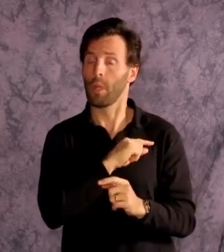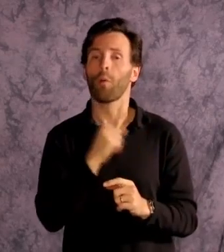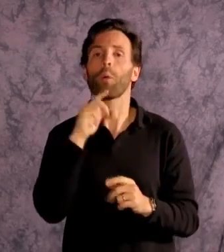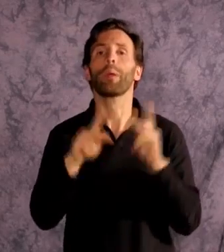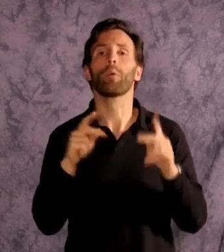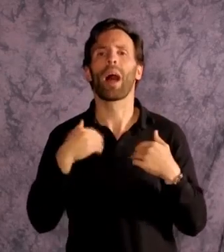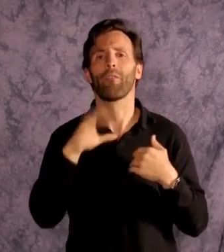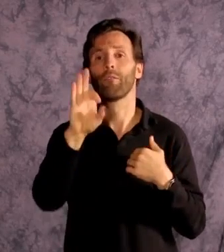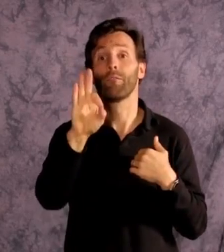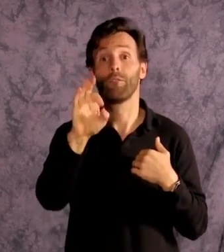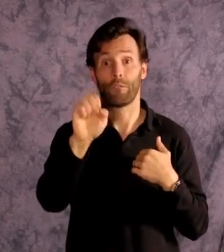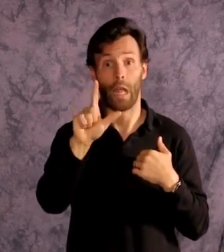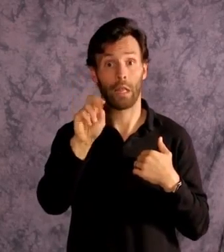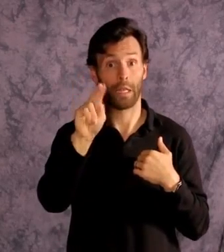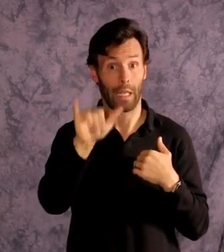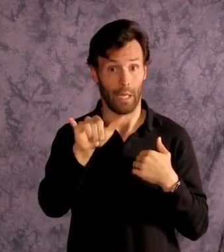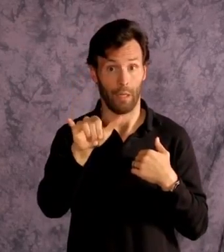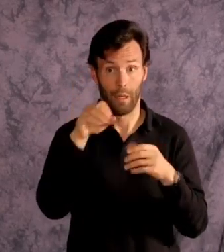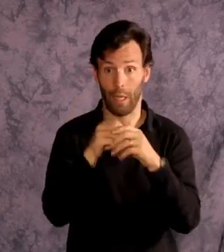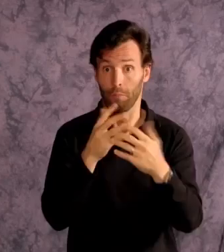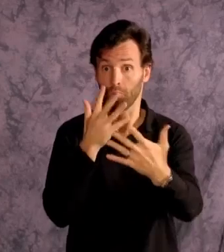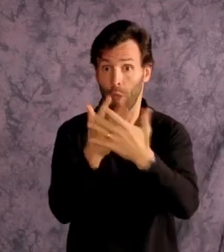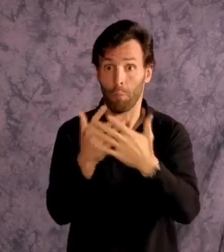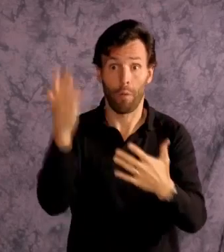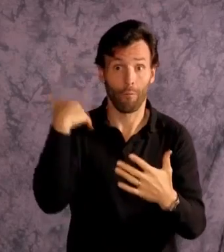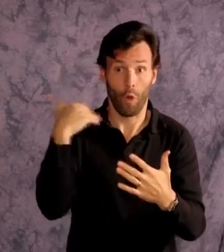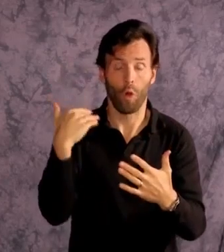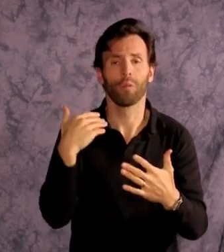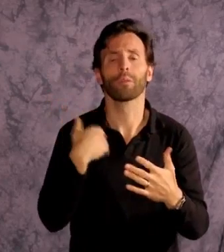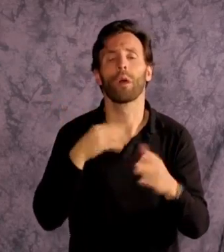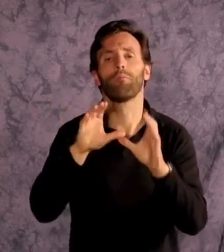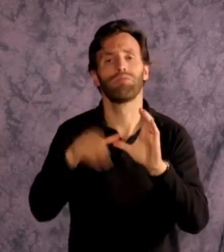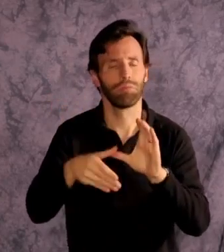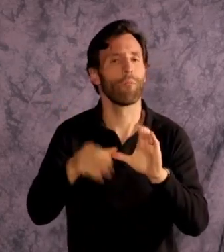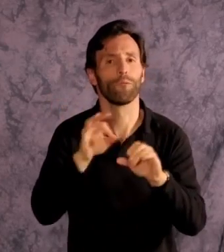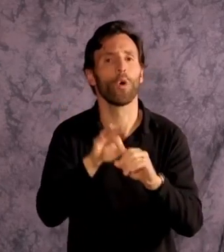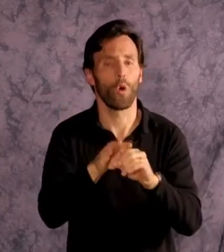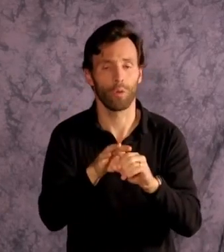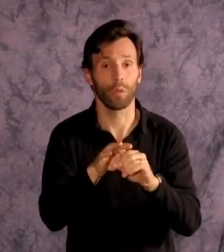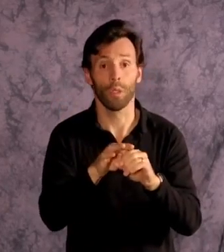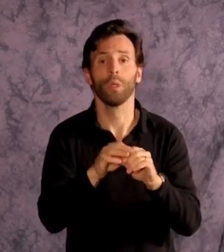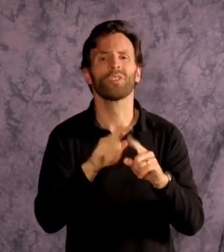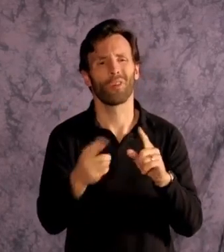all of which involved an ineligible felon.